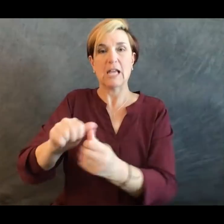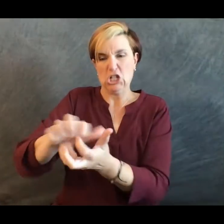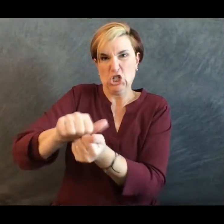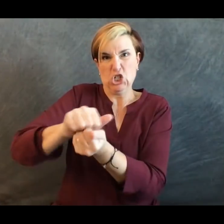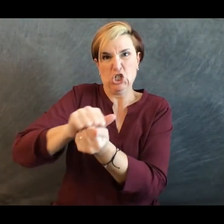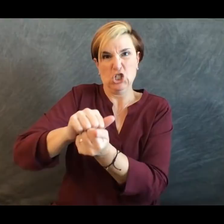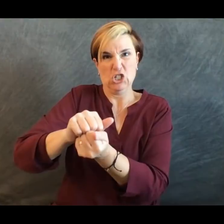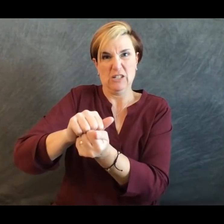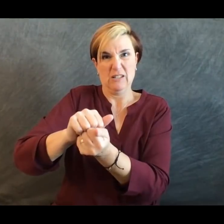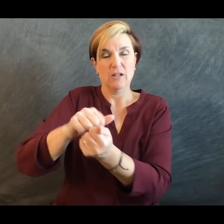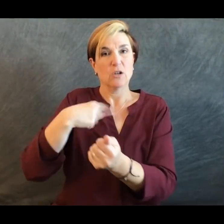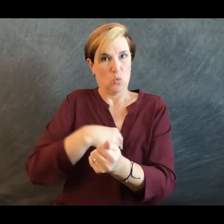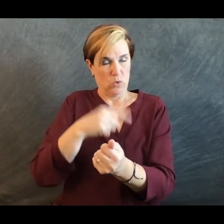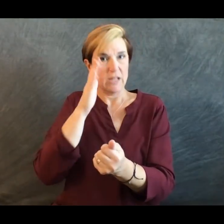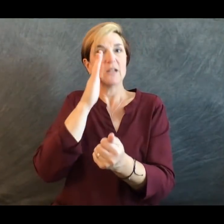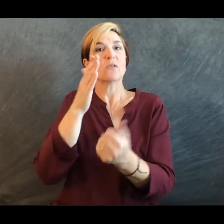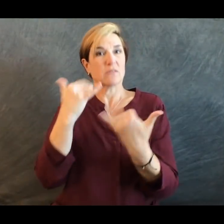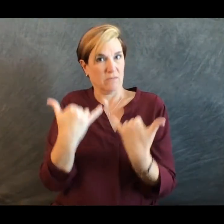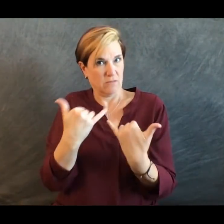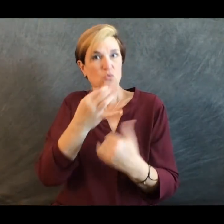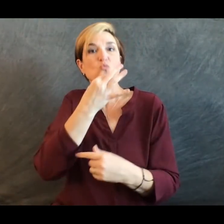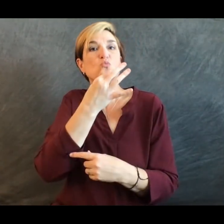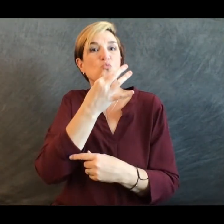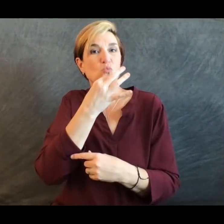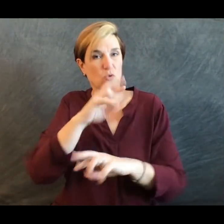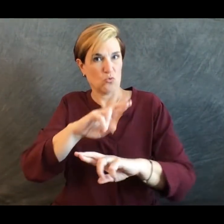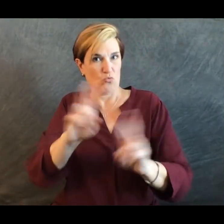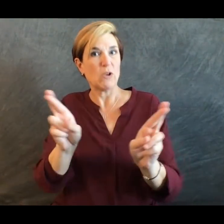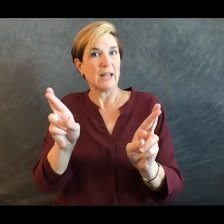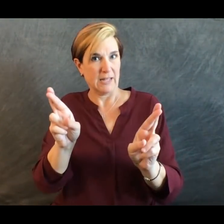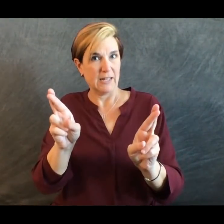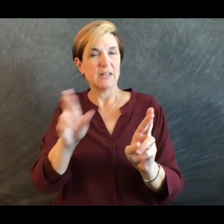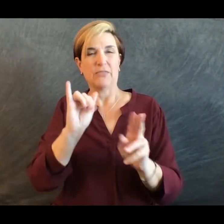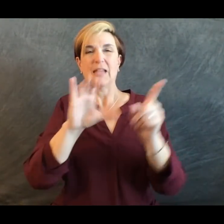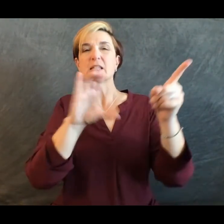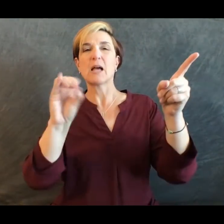with certain additions it's a company in Ohio that makes it a great company great